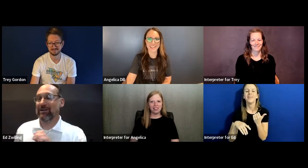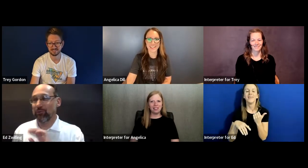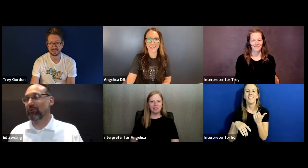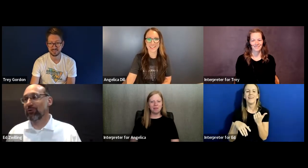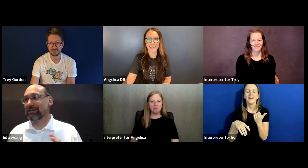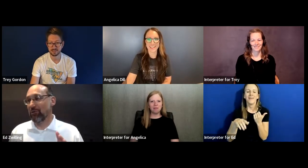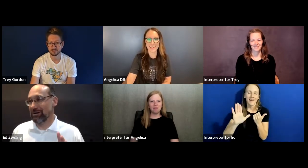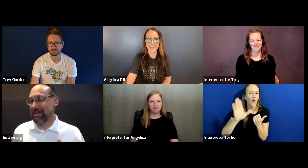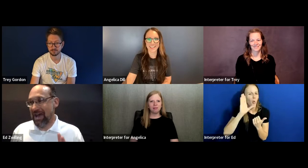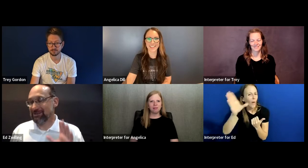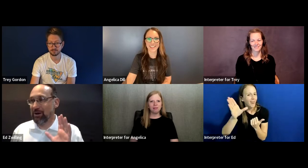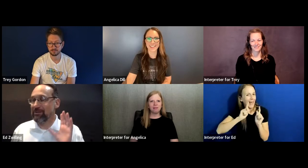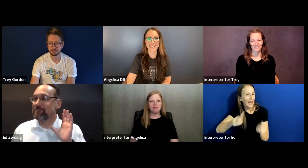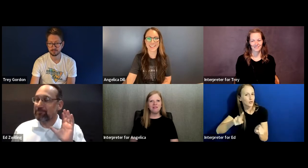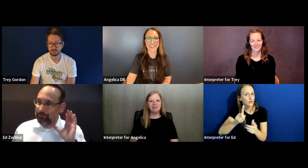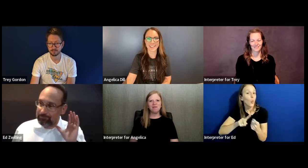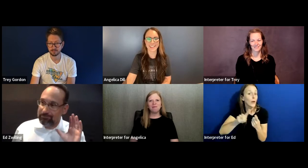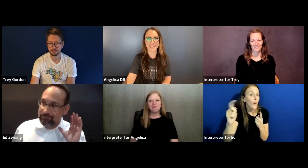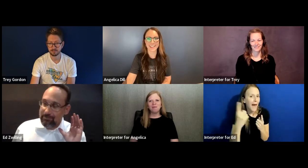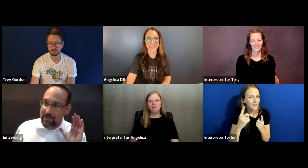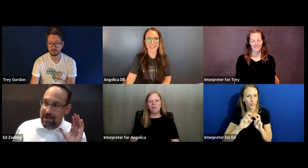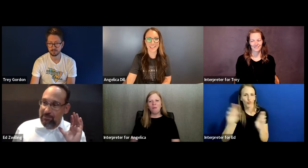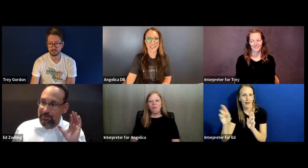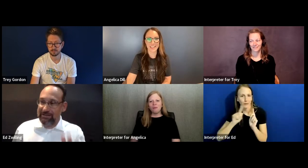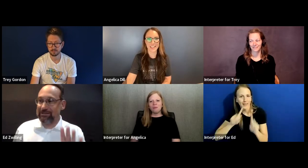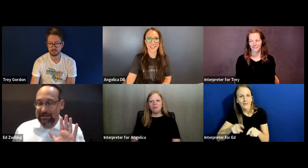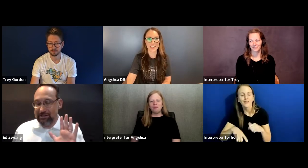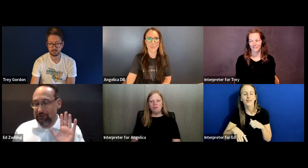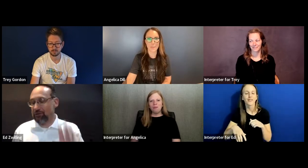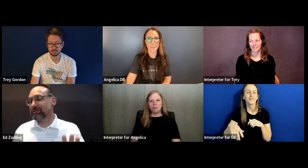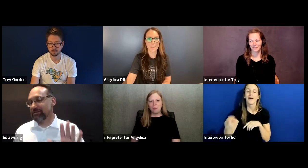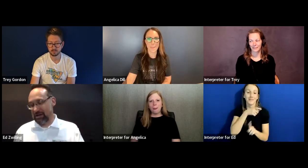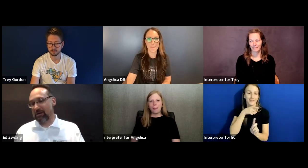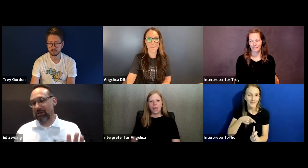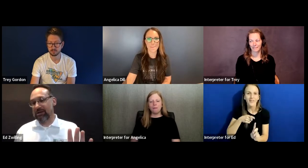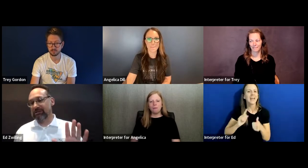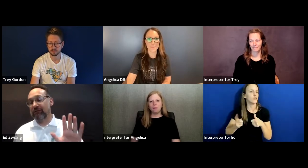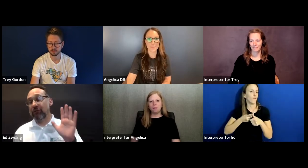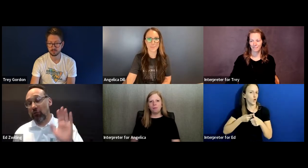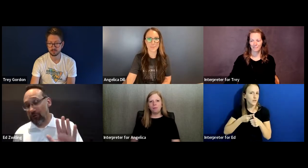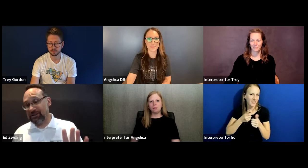will we'll get to it when it's asked but um that's that's the first step is if you well first thing